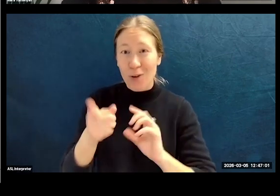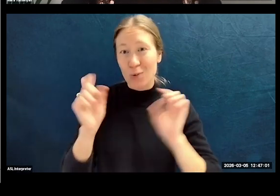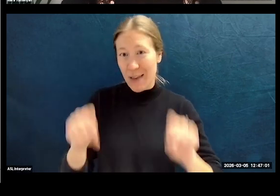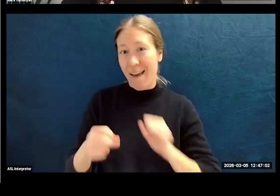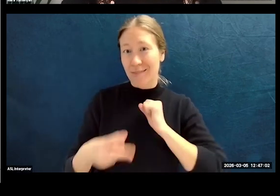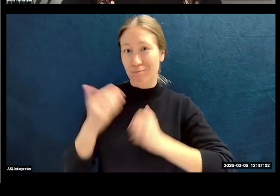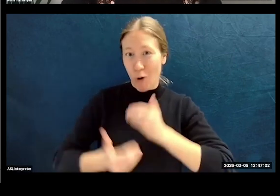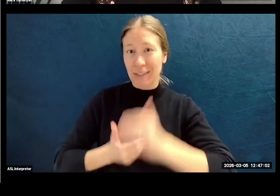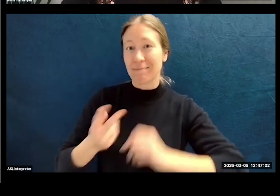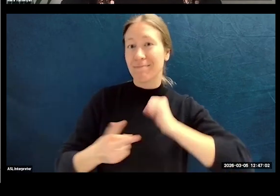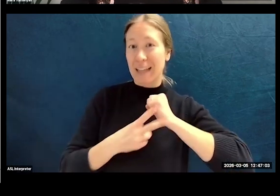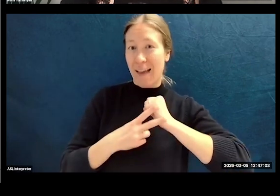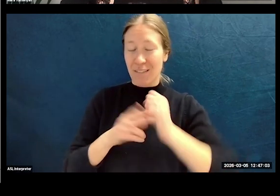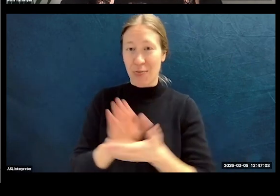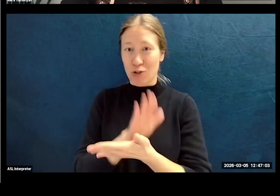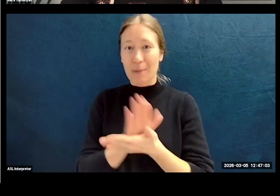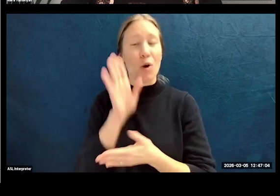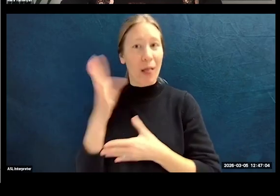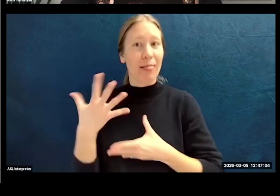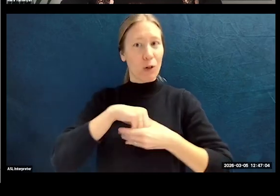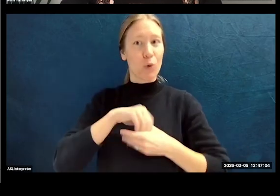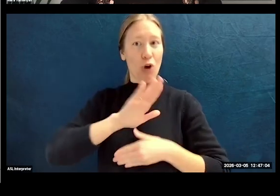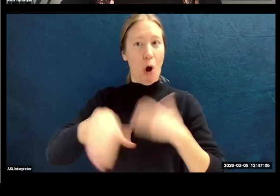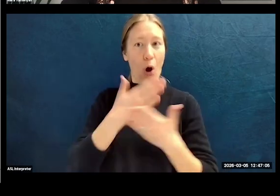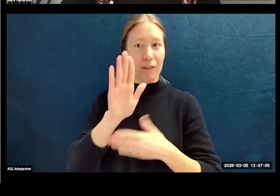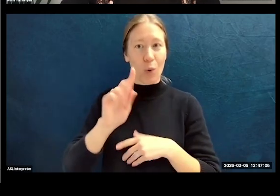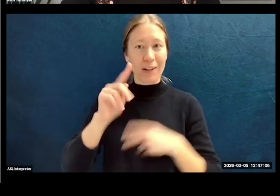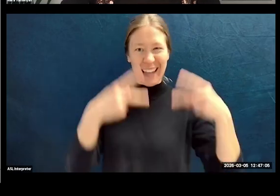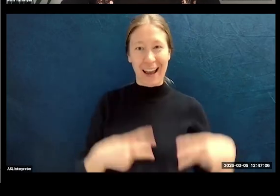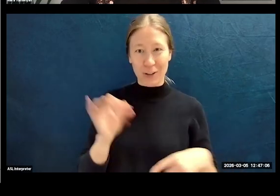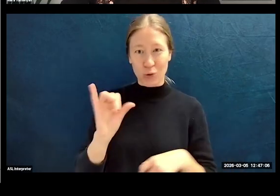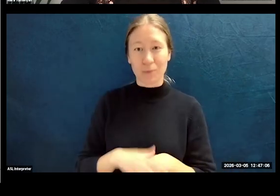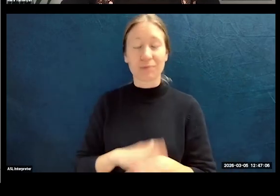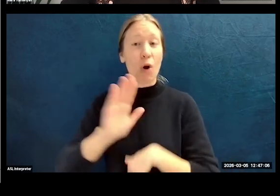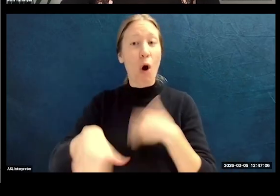that will include all your tags. All Microsoft products have an Acrobat tab,